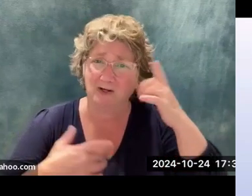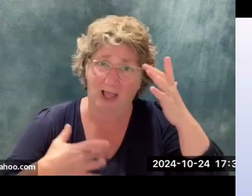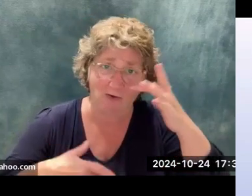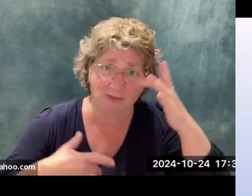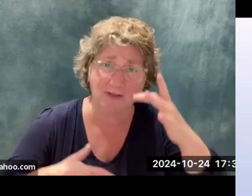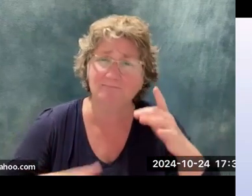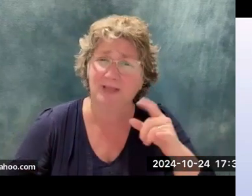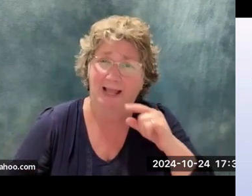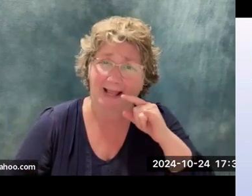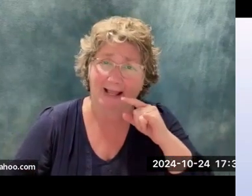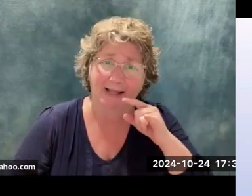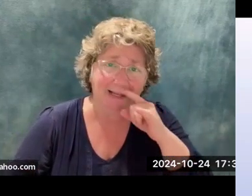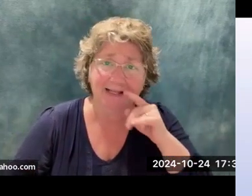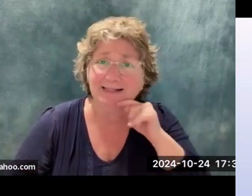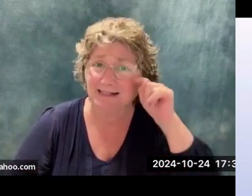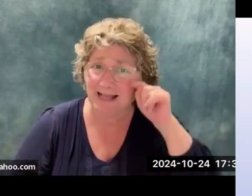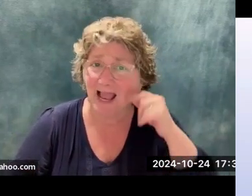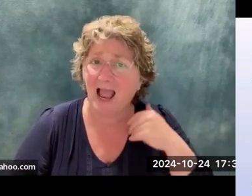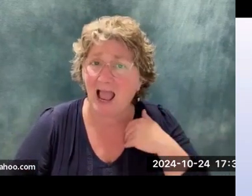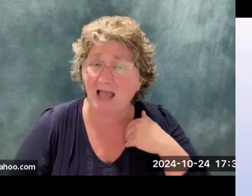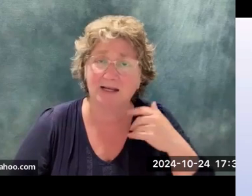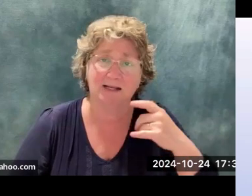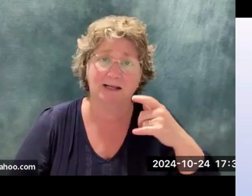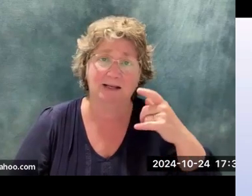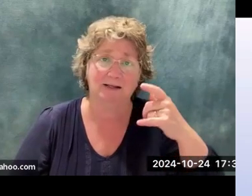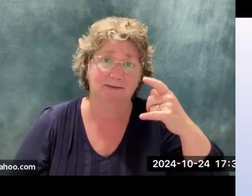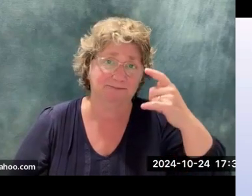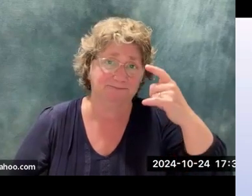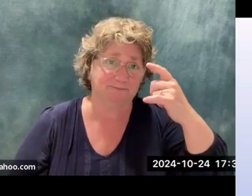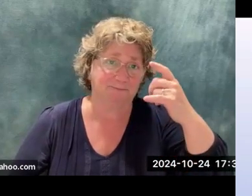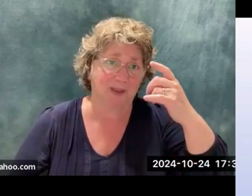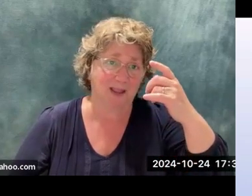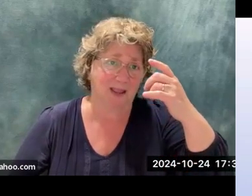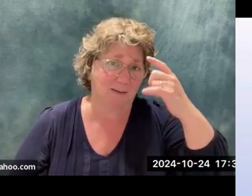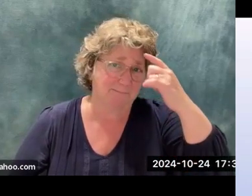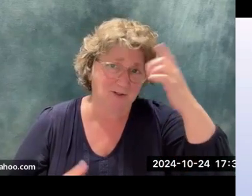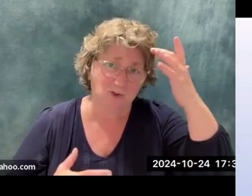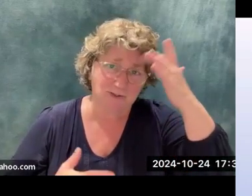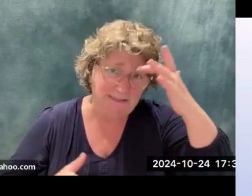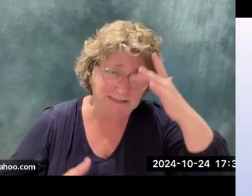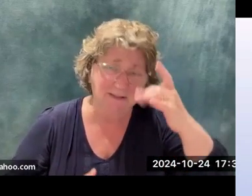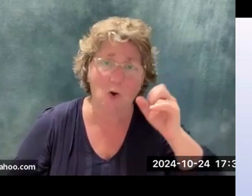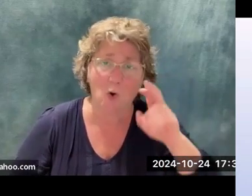and neurodivergent or neurodevelopmentally disabled youth,